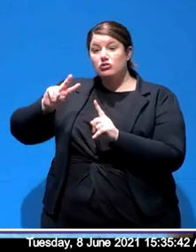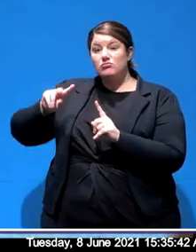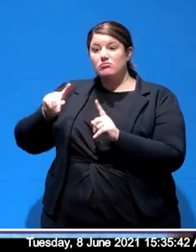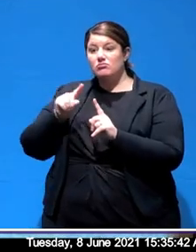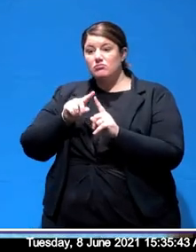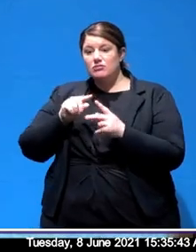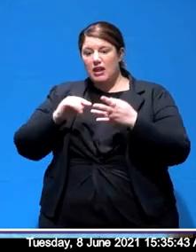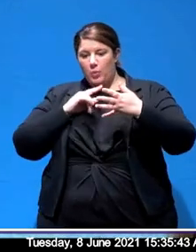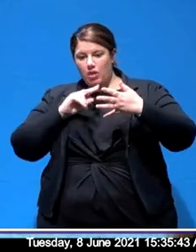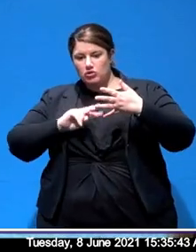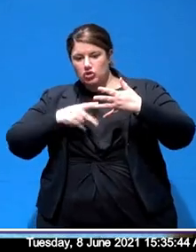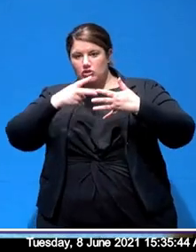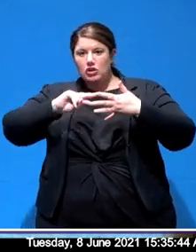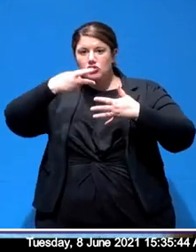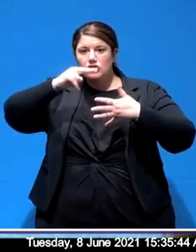Yes, they could be.